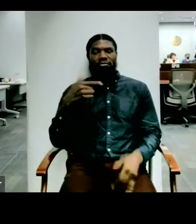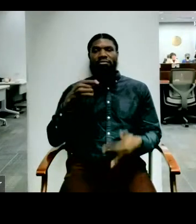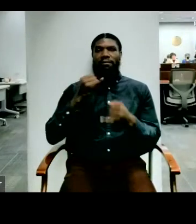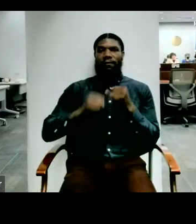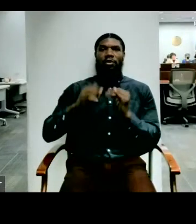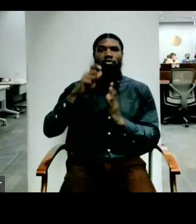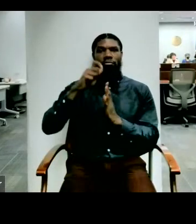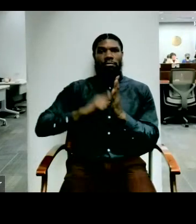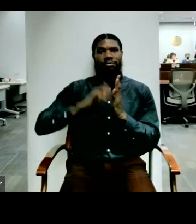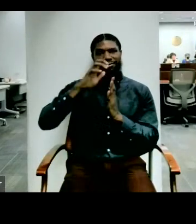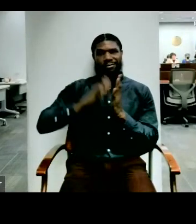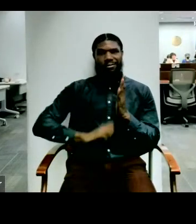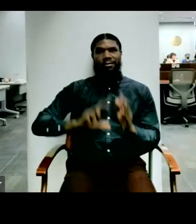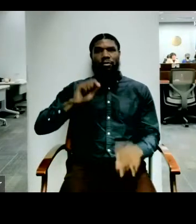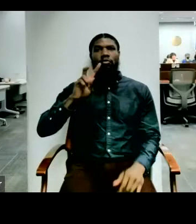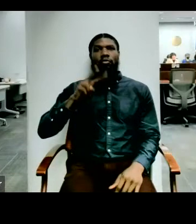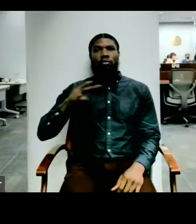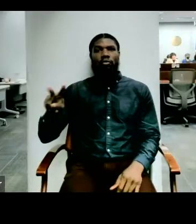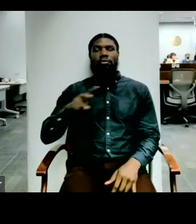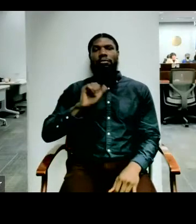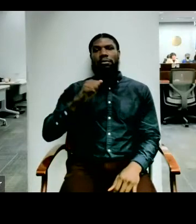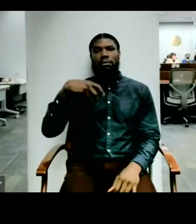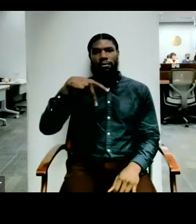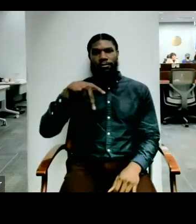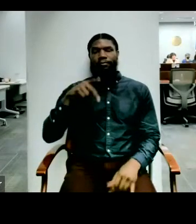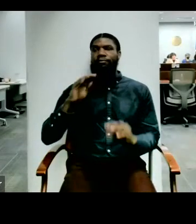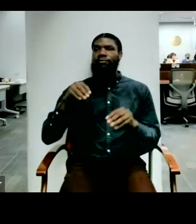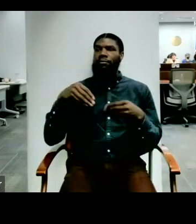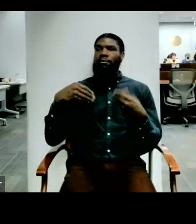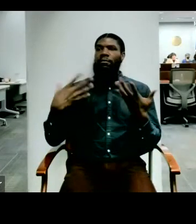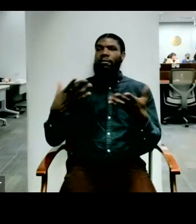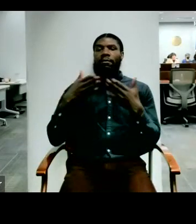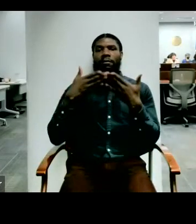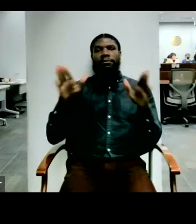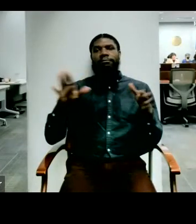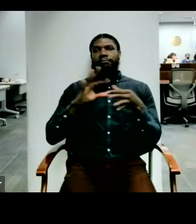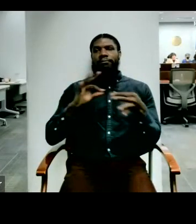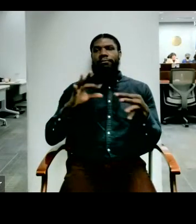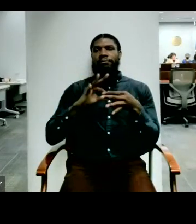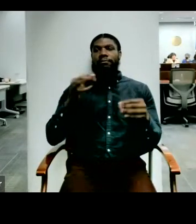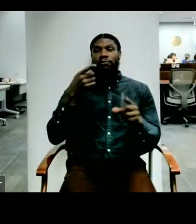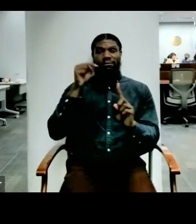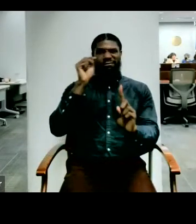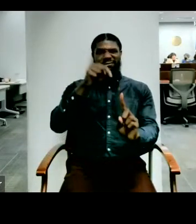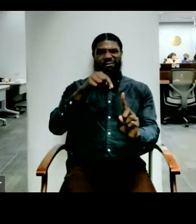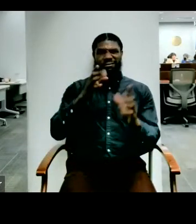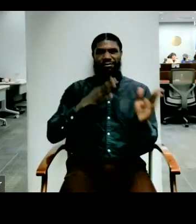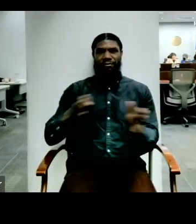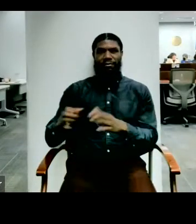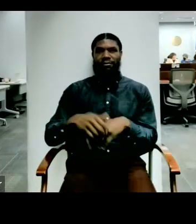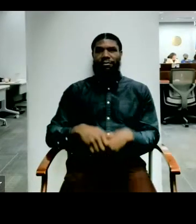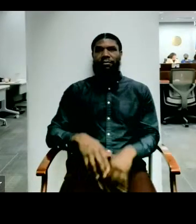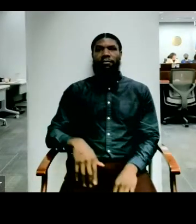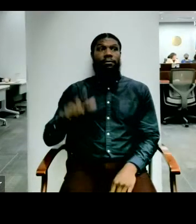2026 Strategic Plan and providing the public with opportunity to publicly comment on that. I second Commissioner Lucas.